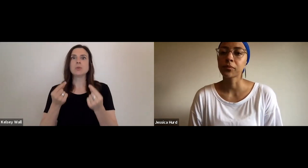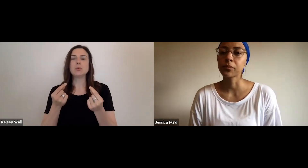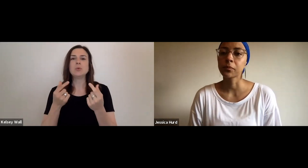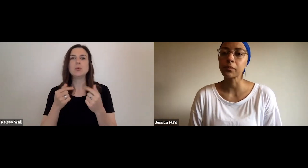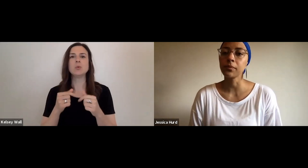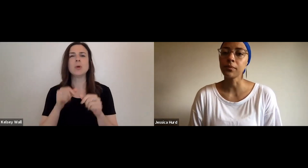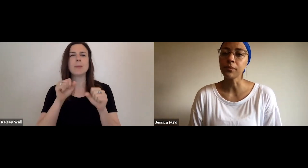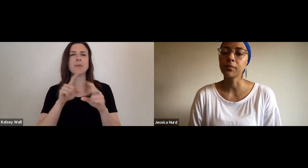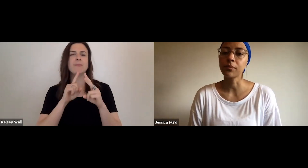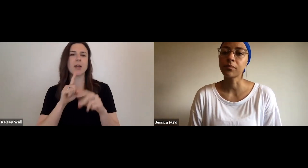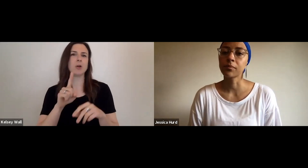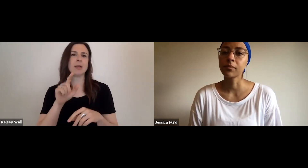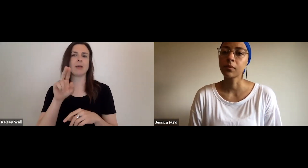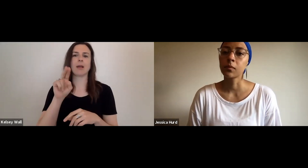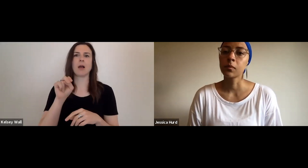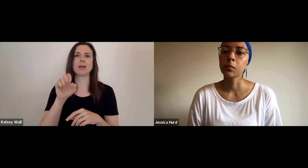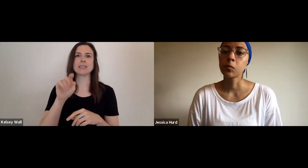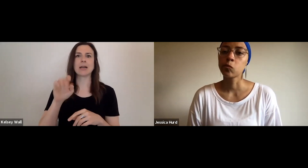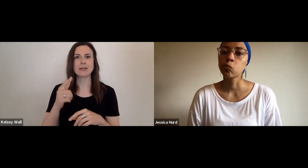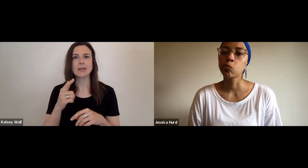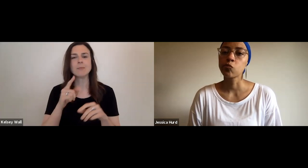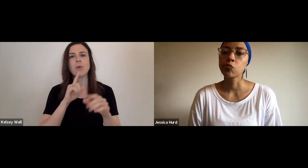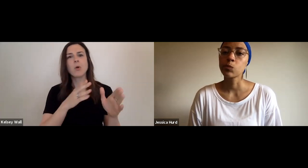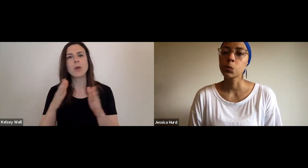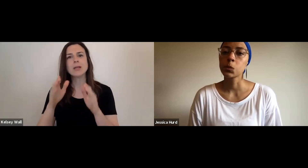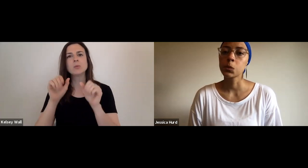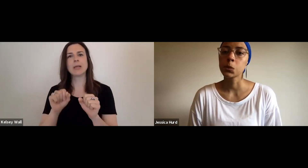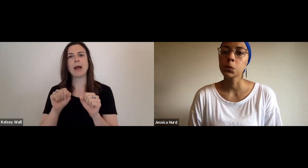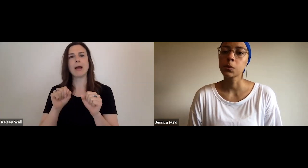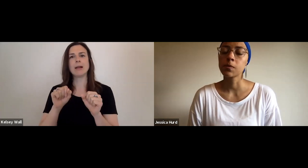and sometimes we're thrown off balance because of it, like getting hit by a wave,